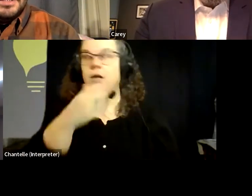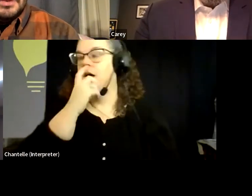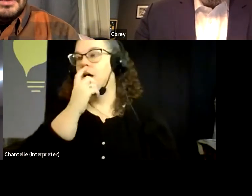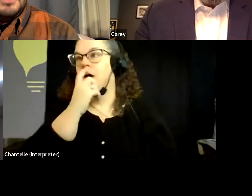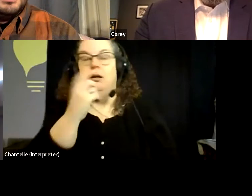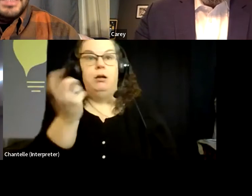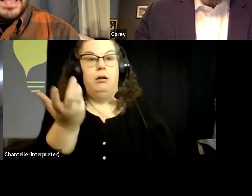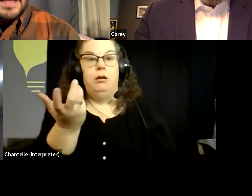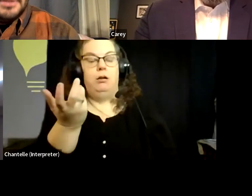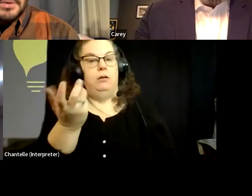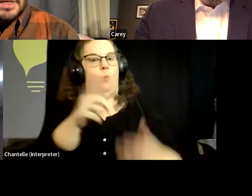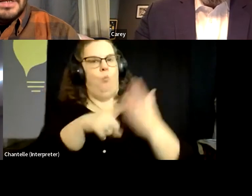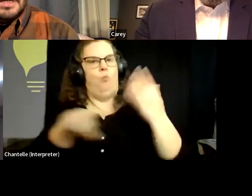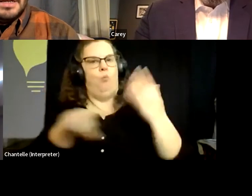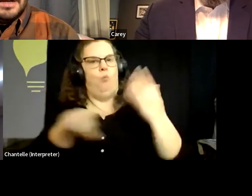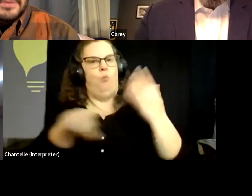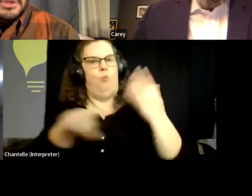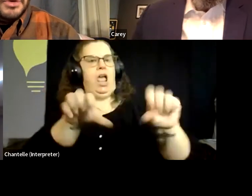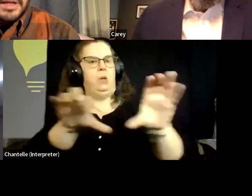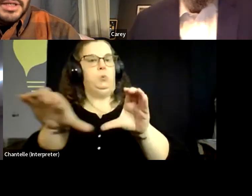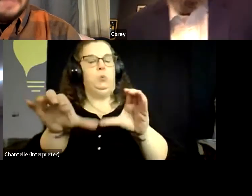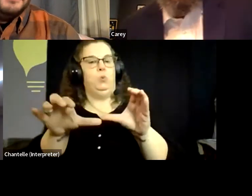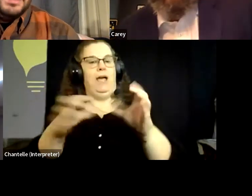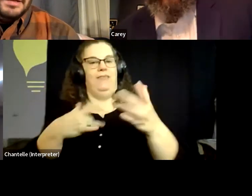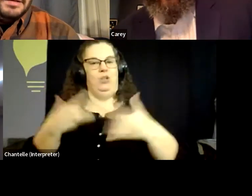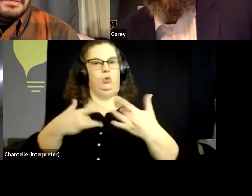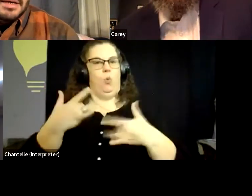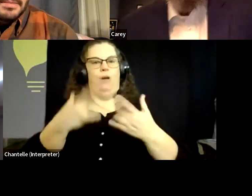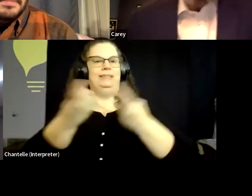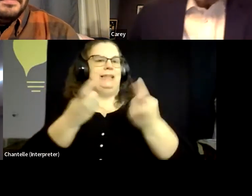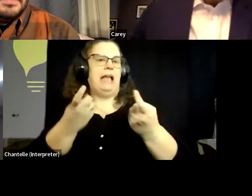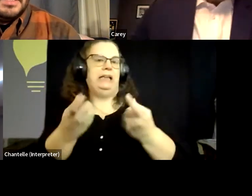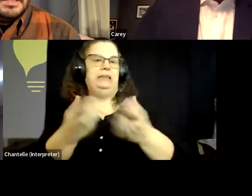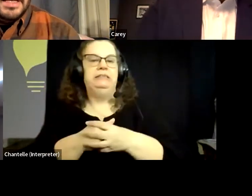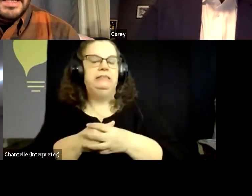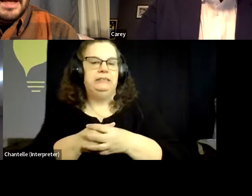term, to what they can do, and kind of the joy of skating that they can have